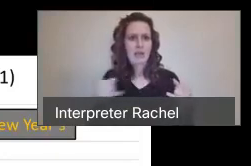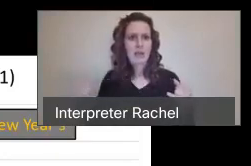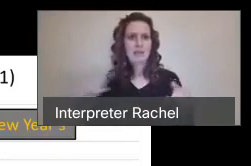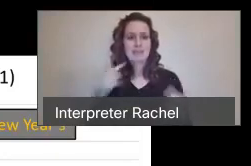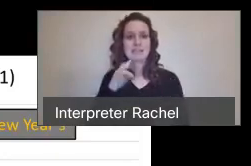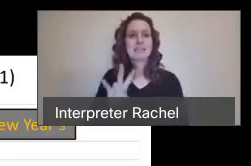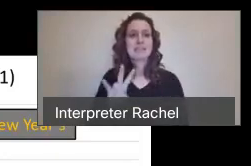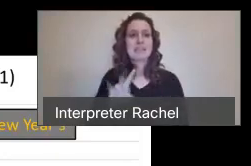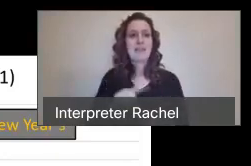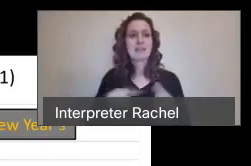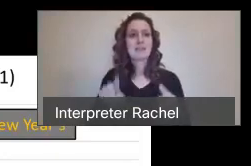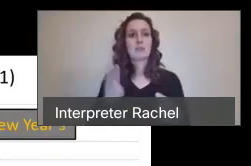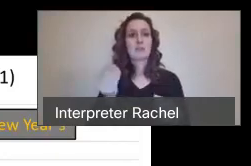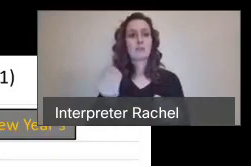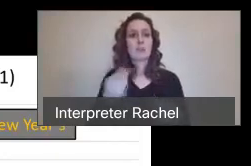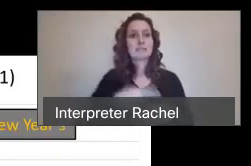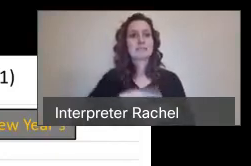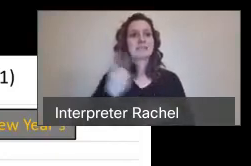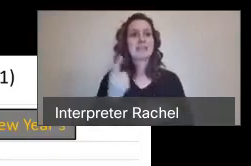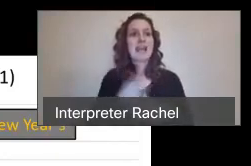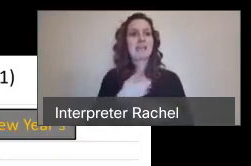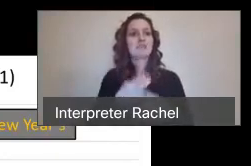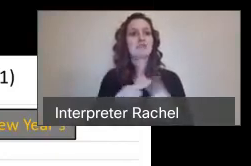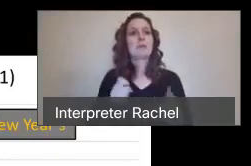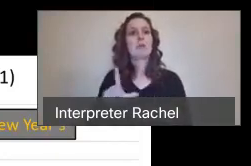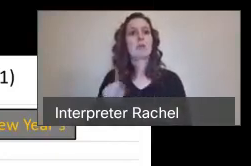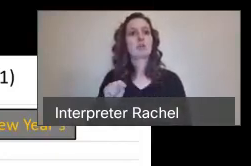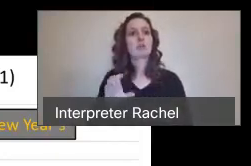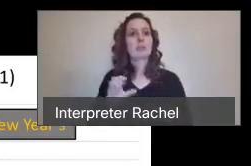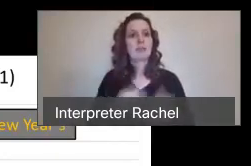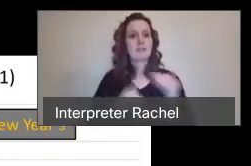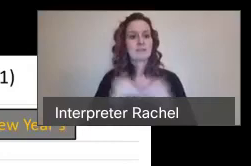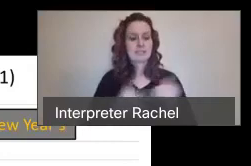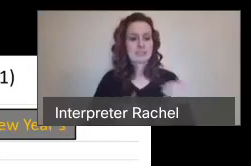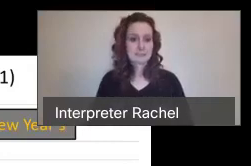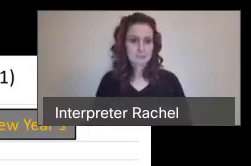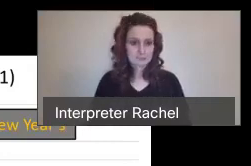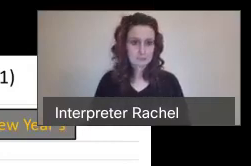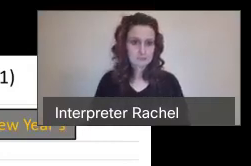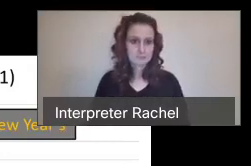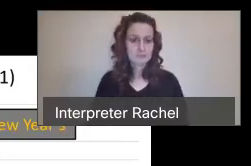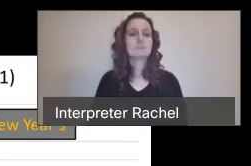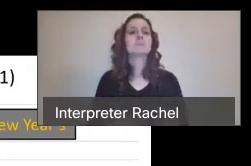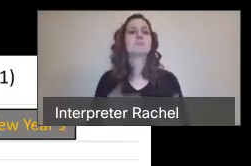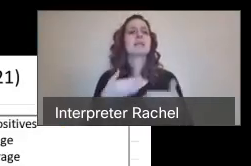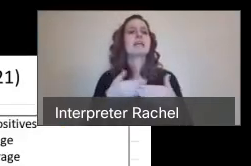day averages from long-term care facilities. Next we'll zoom in on just the last couple of months